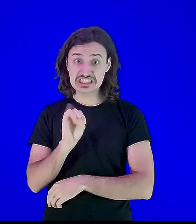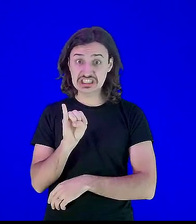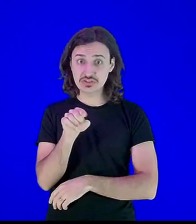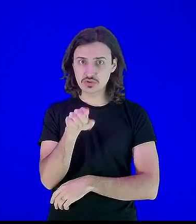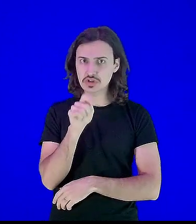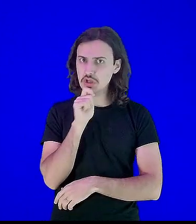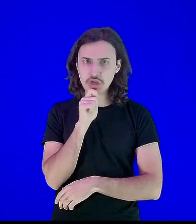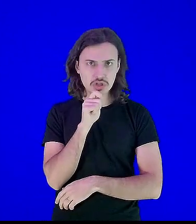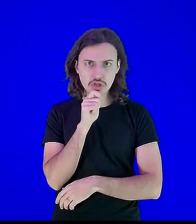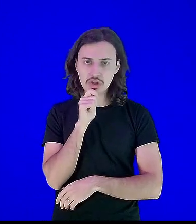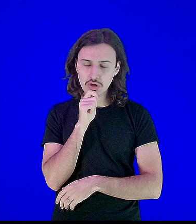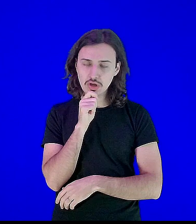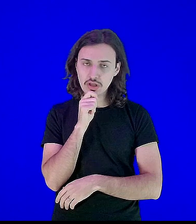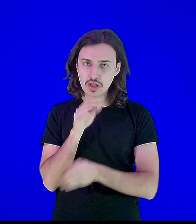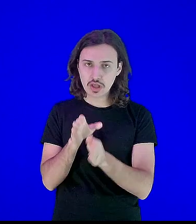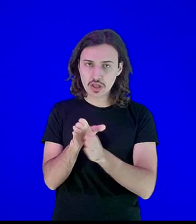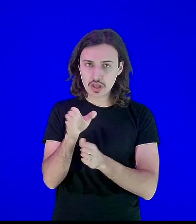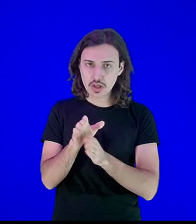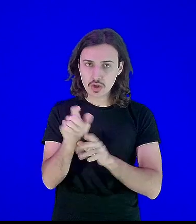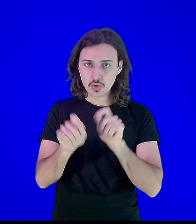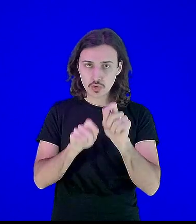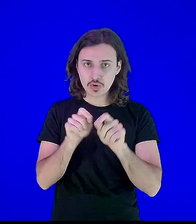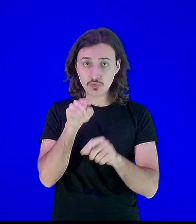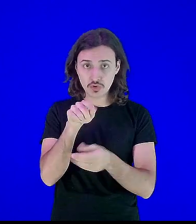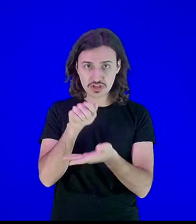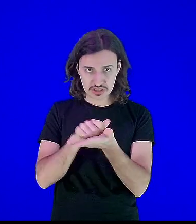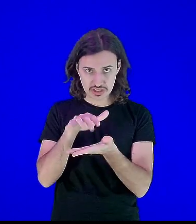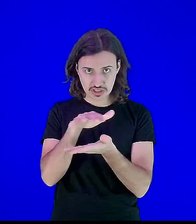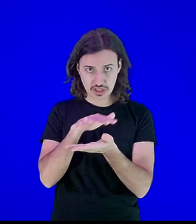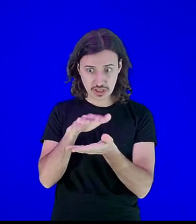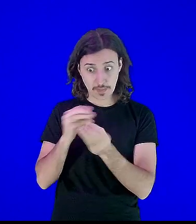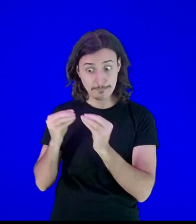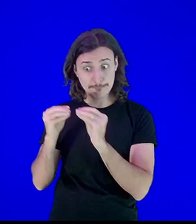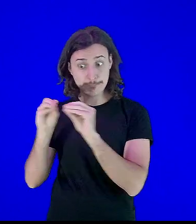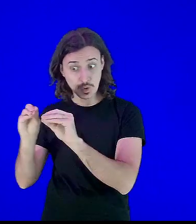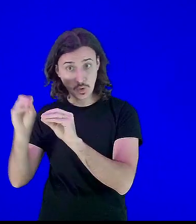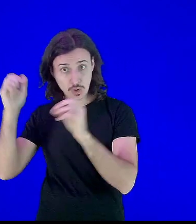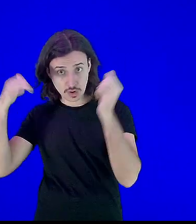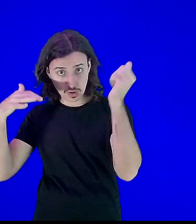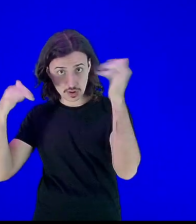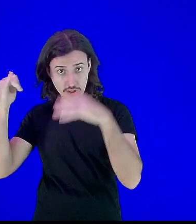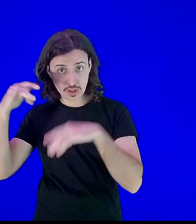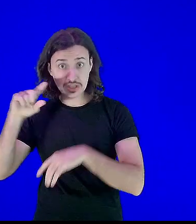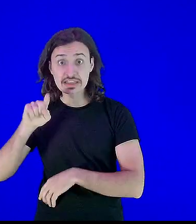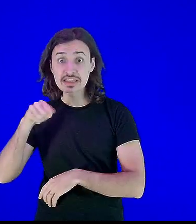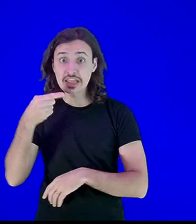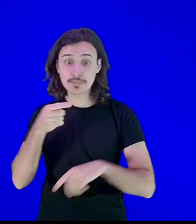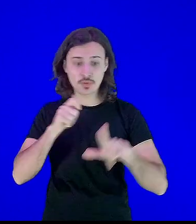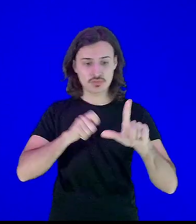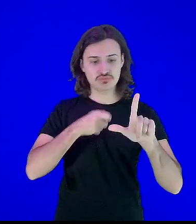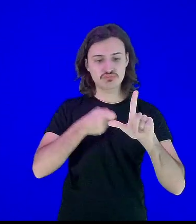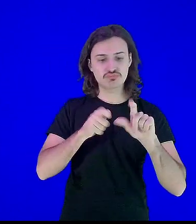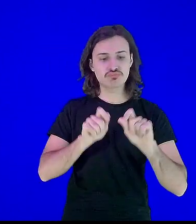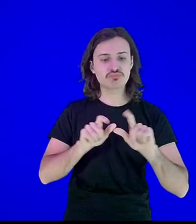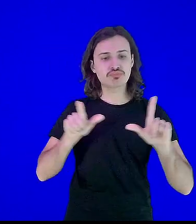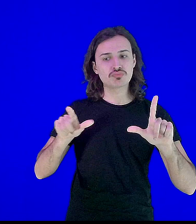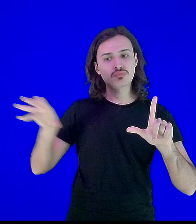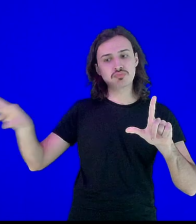so that you will be able you pull it from there and add it to your text "Wallyson"